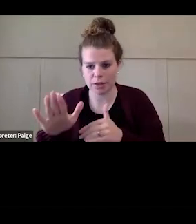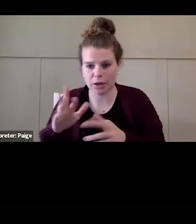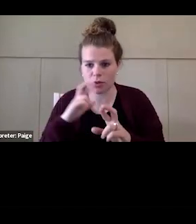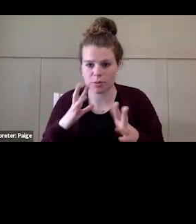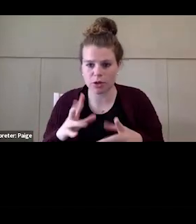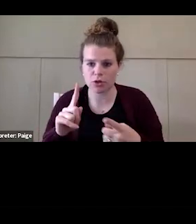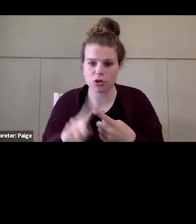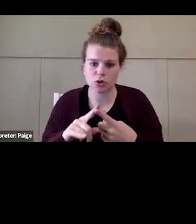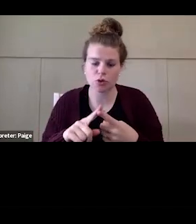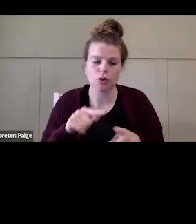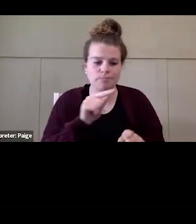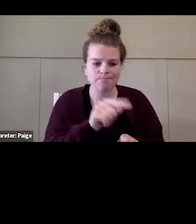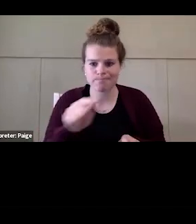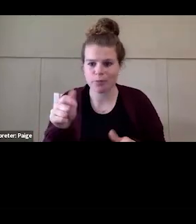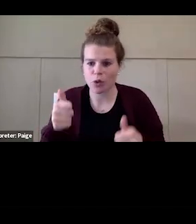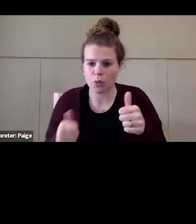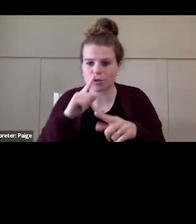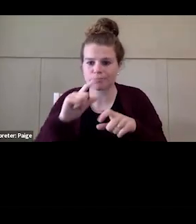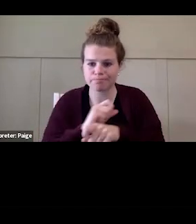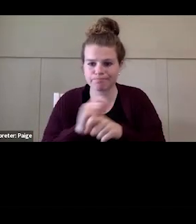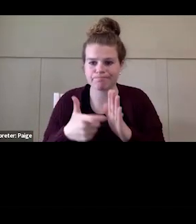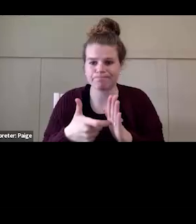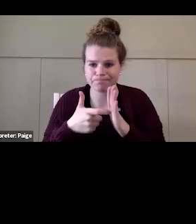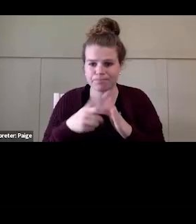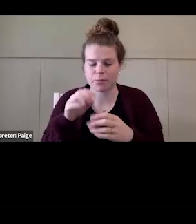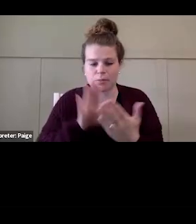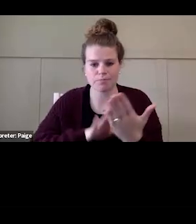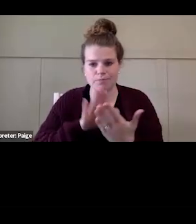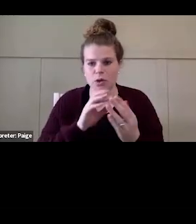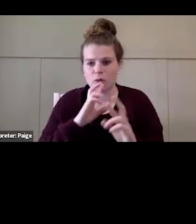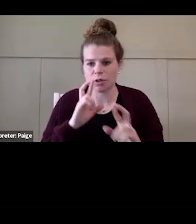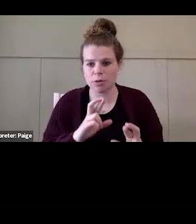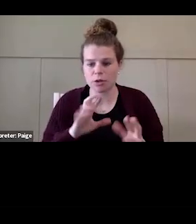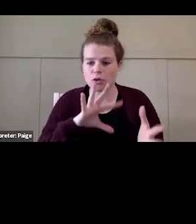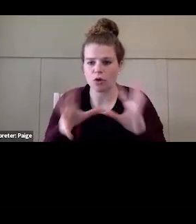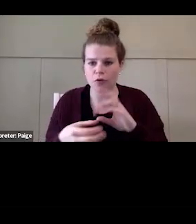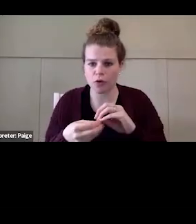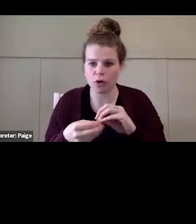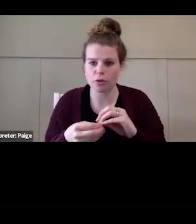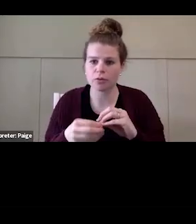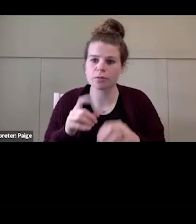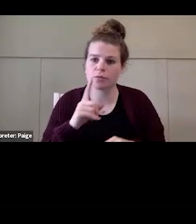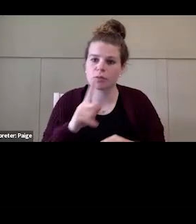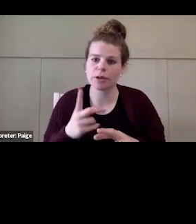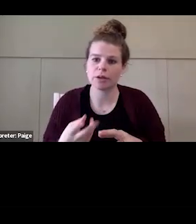to those calls that do require an in-person response and overall increase our ability